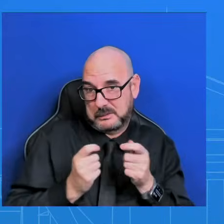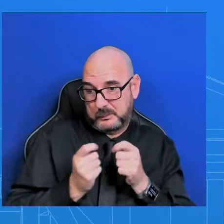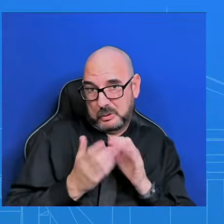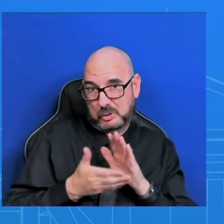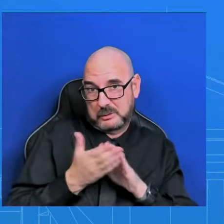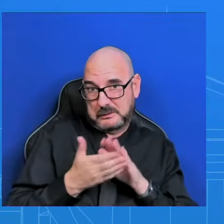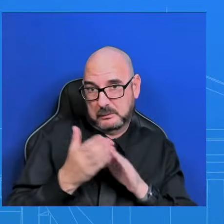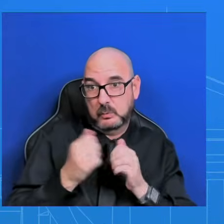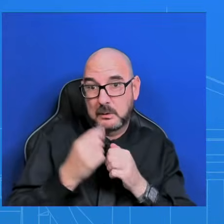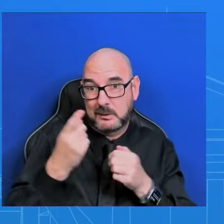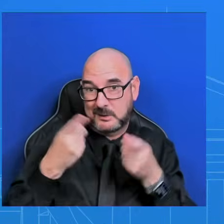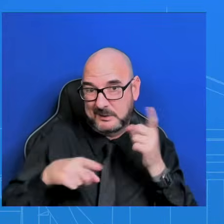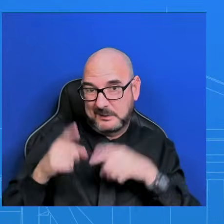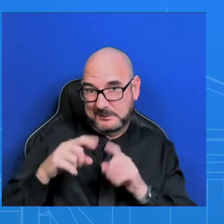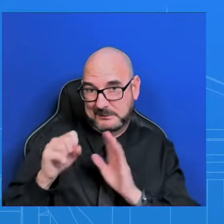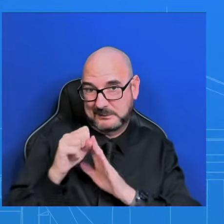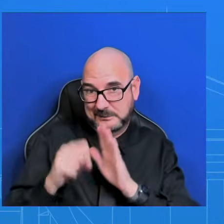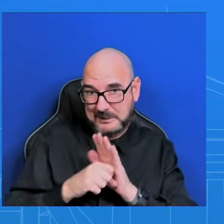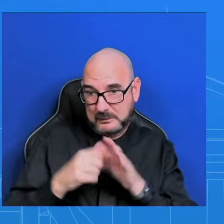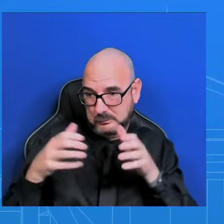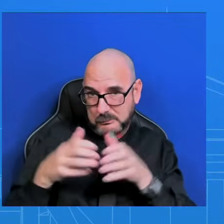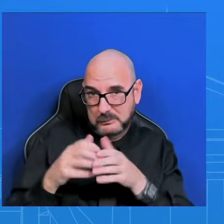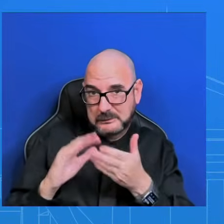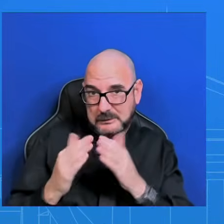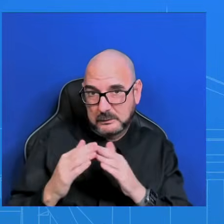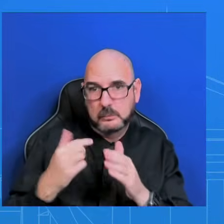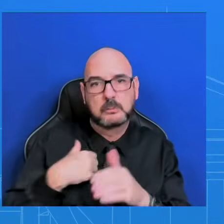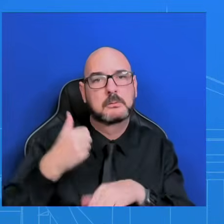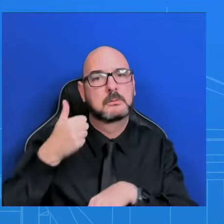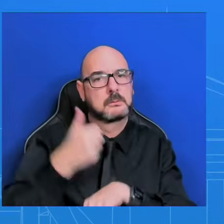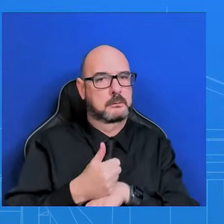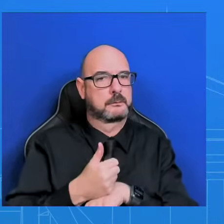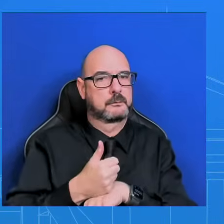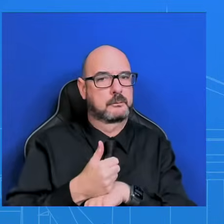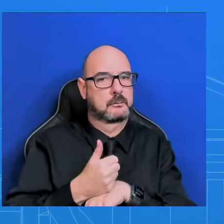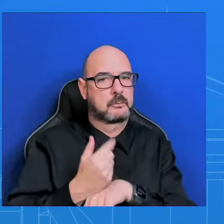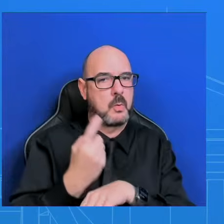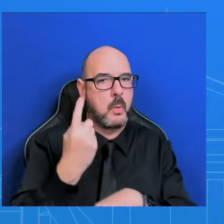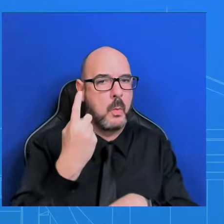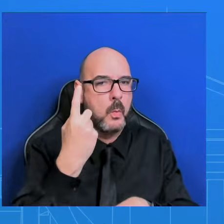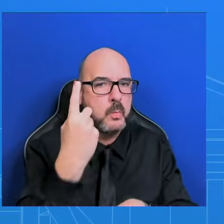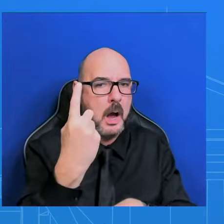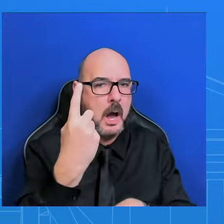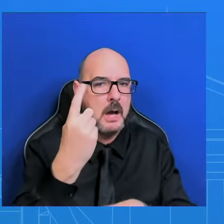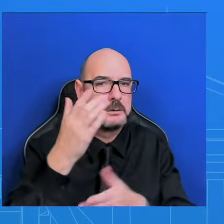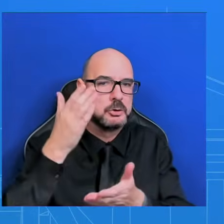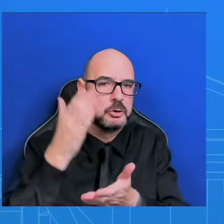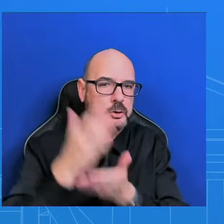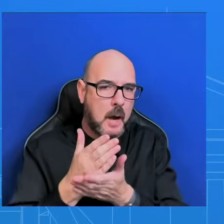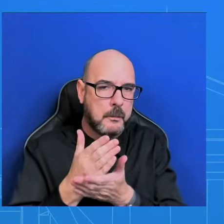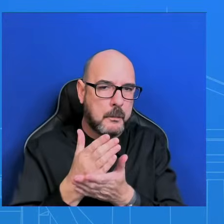we launched this one -- one -- one-stop shop clinics to help eligible noncitizens get working permits